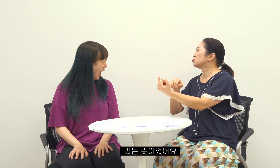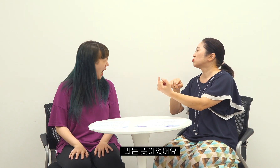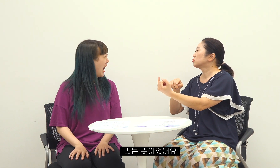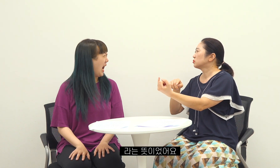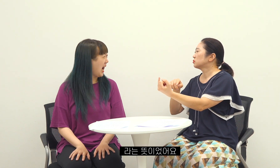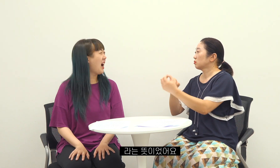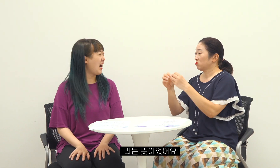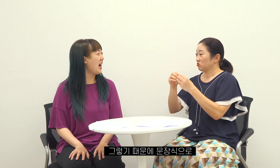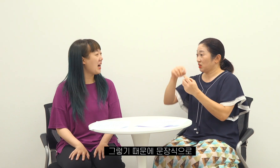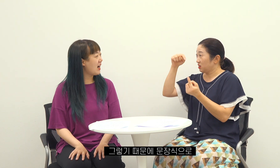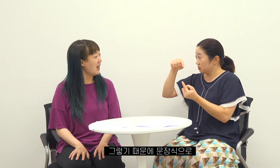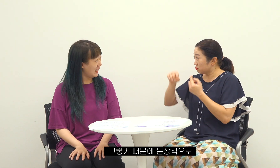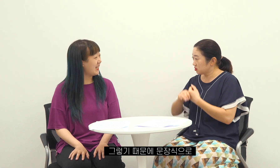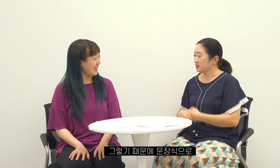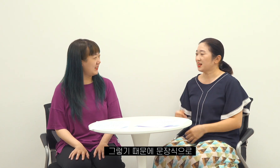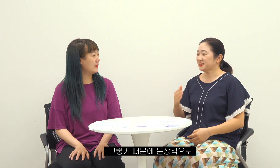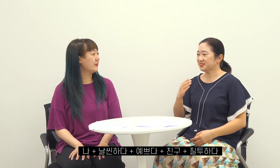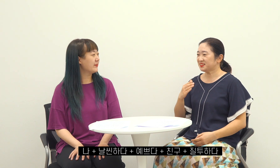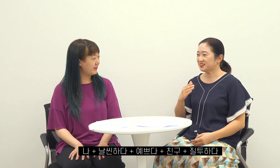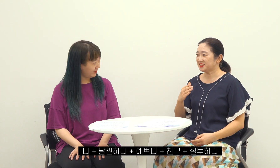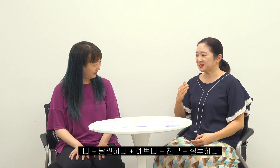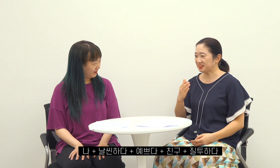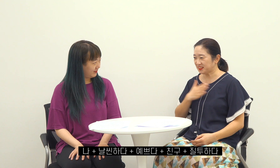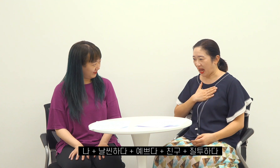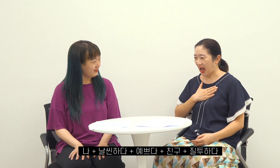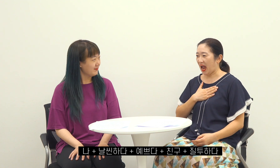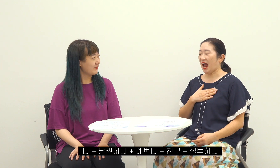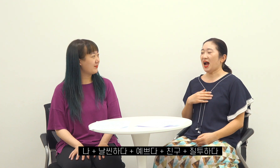Ah~~~ Therefore, if you list the sign language